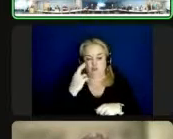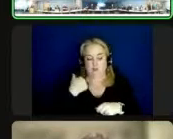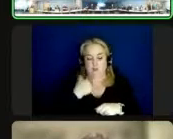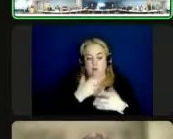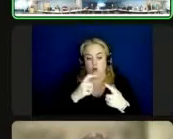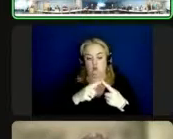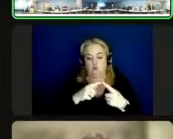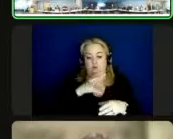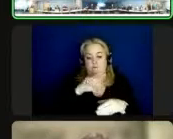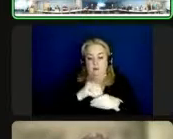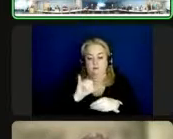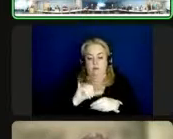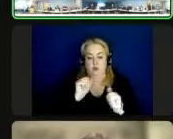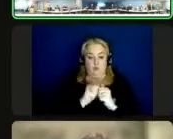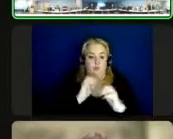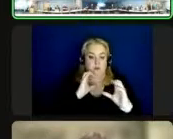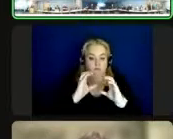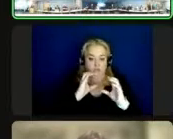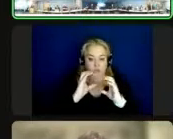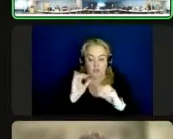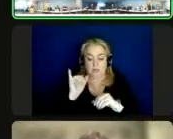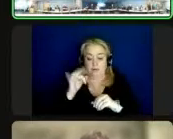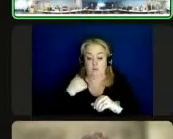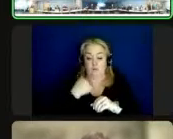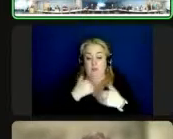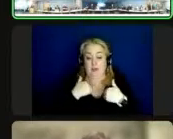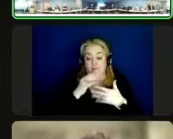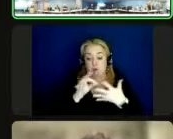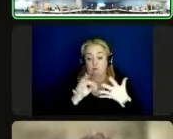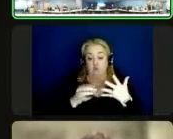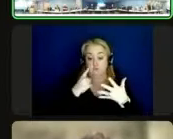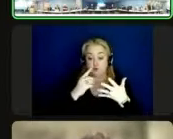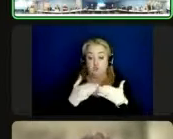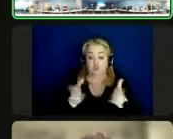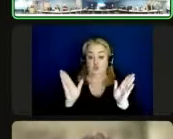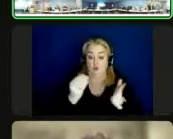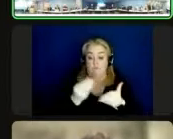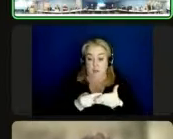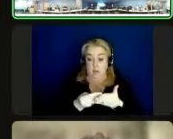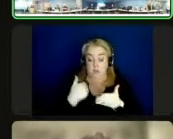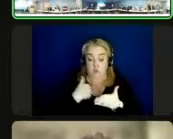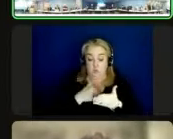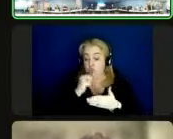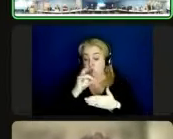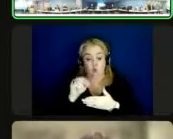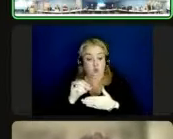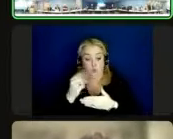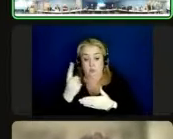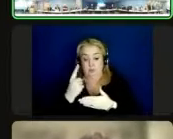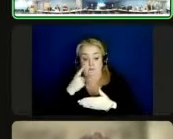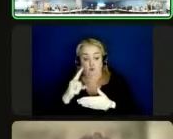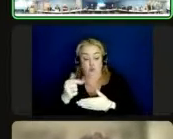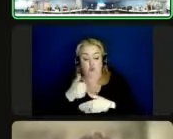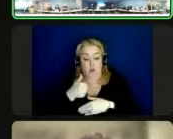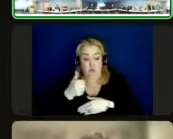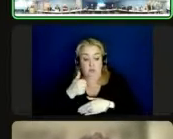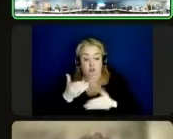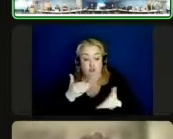YEARS AND INSOLVENT WITHIN THAT FIVE YEAR PERIOD.